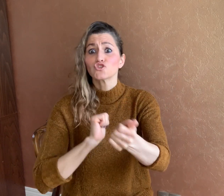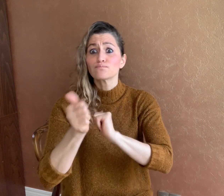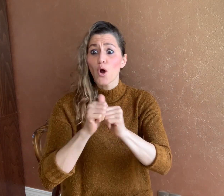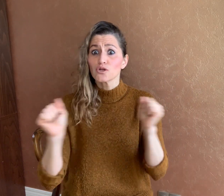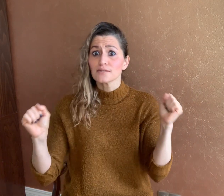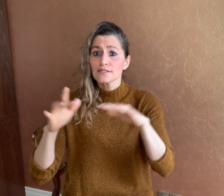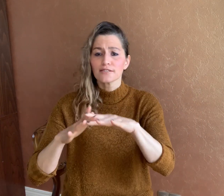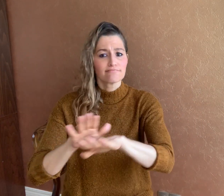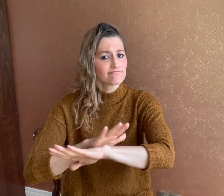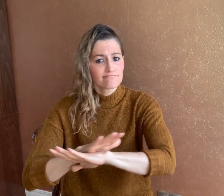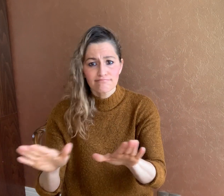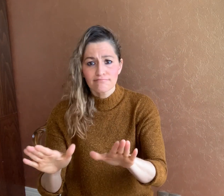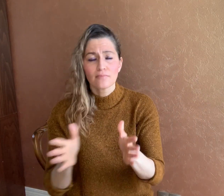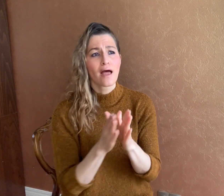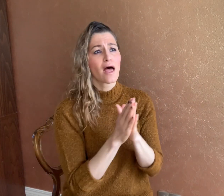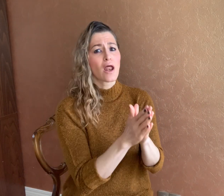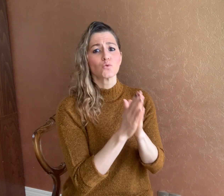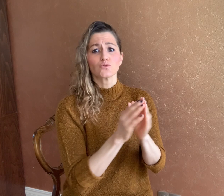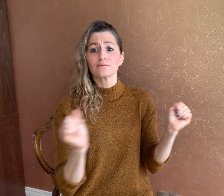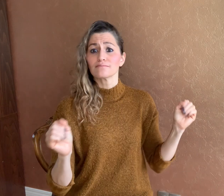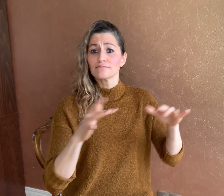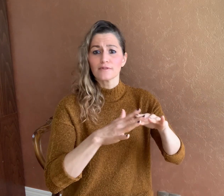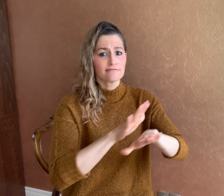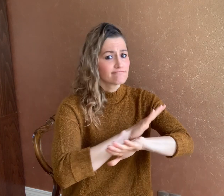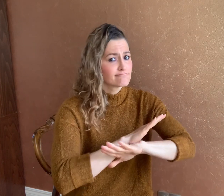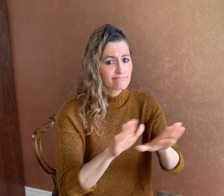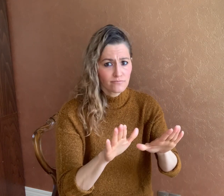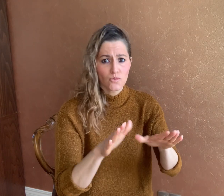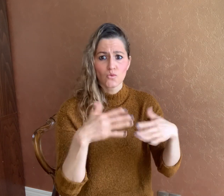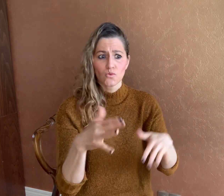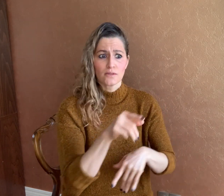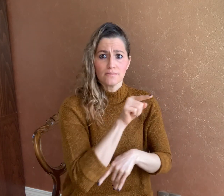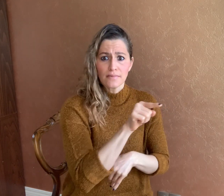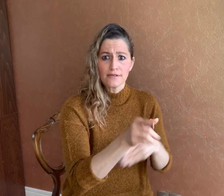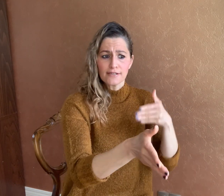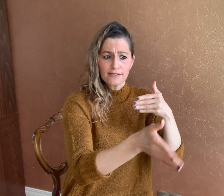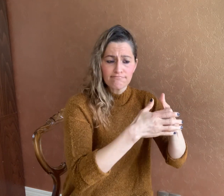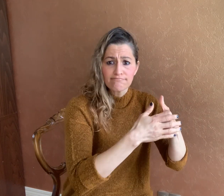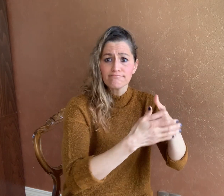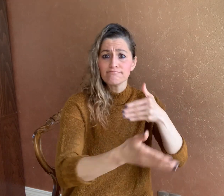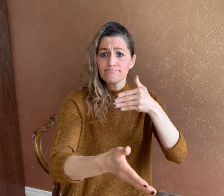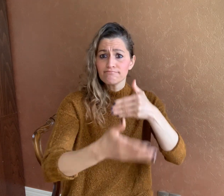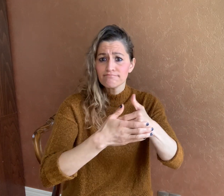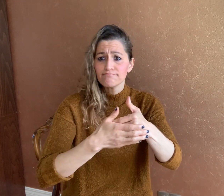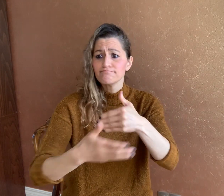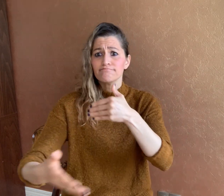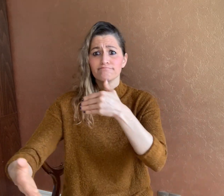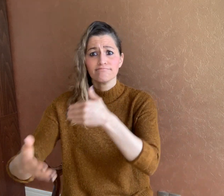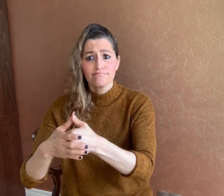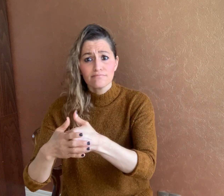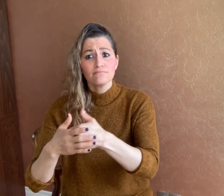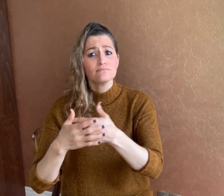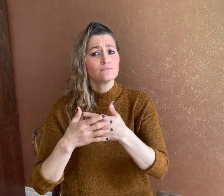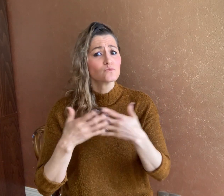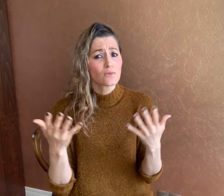sporting and religious events were called off.